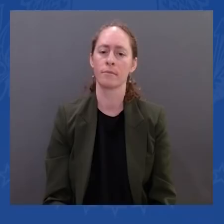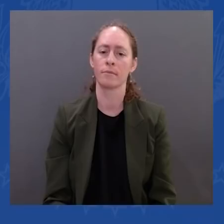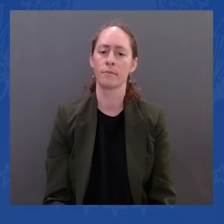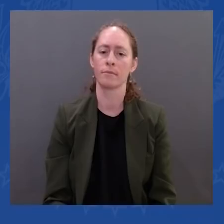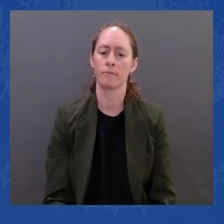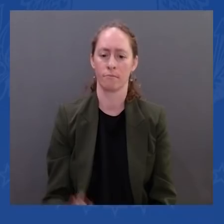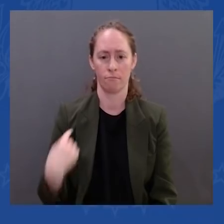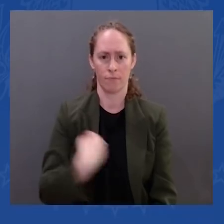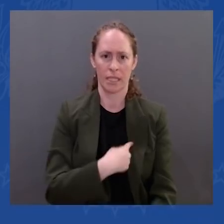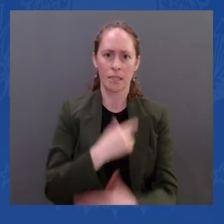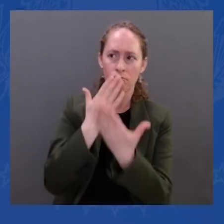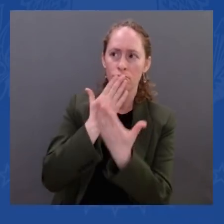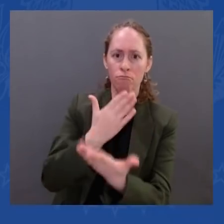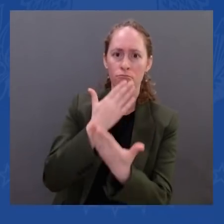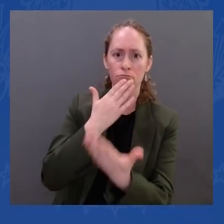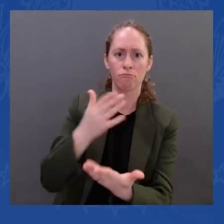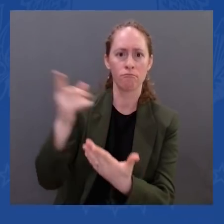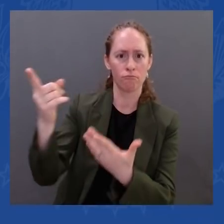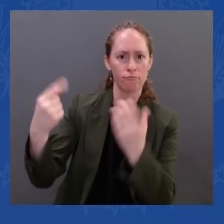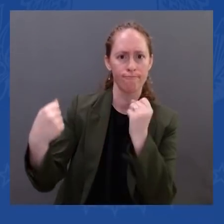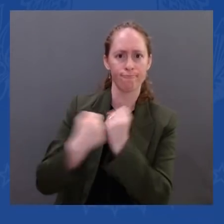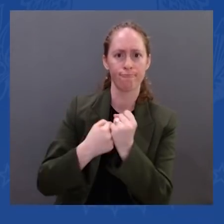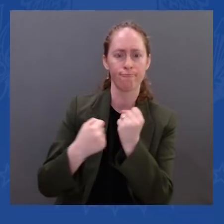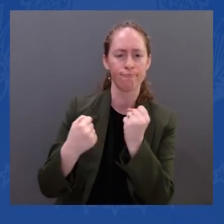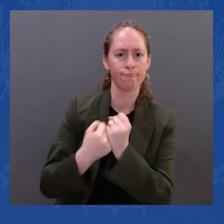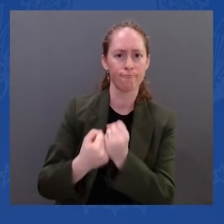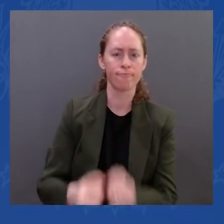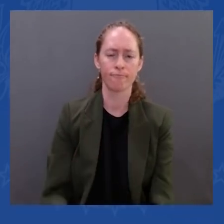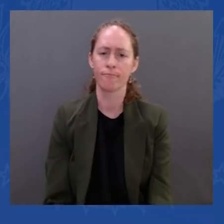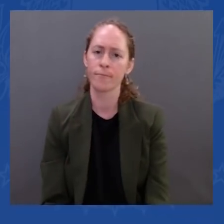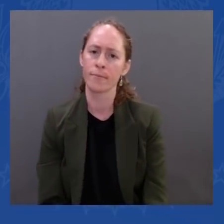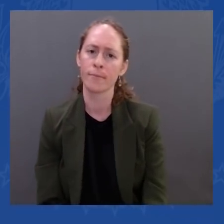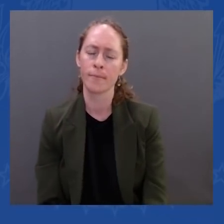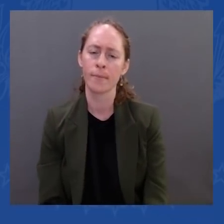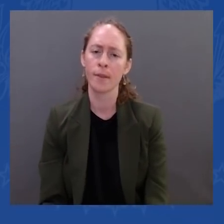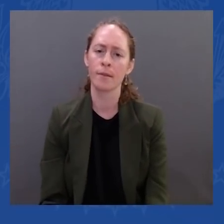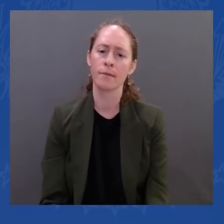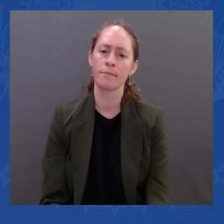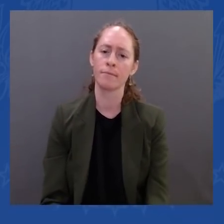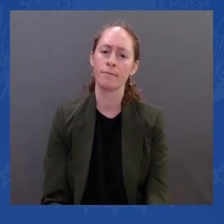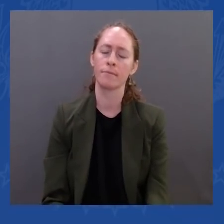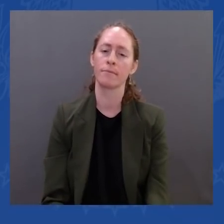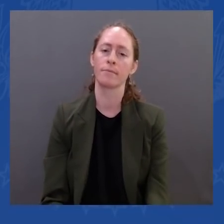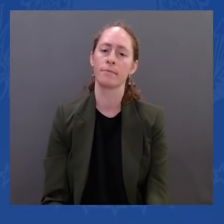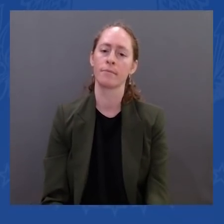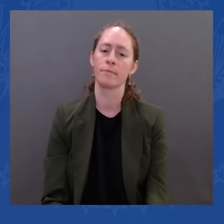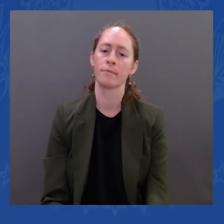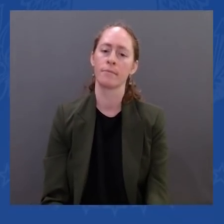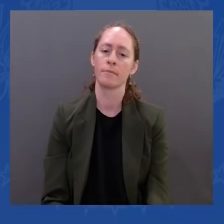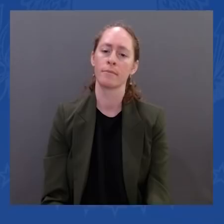Regarding the TPP, we are truly hoping for return of the United States.